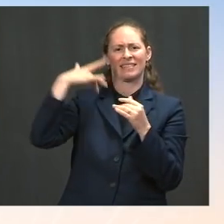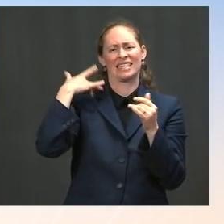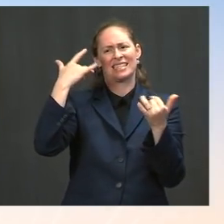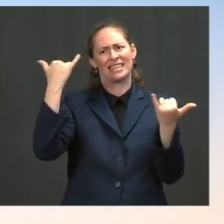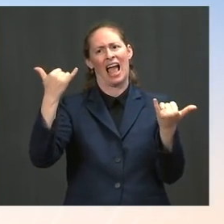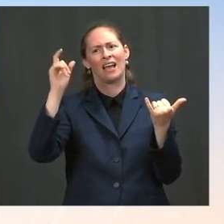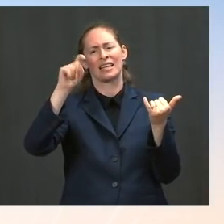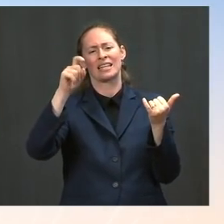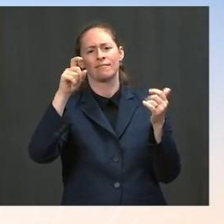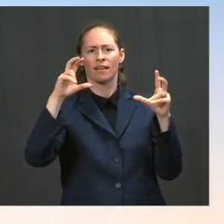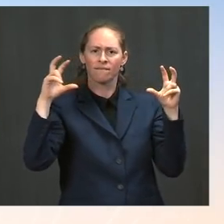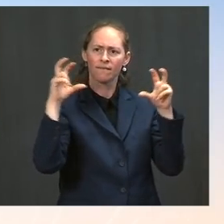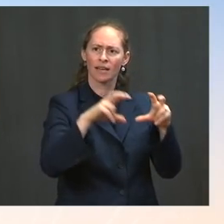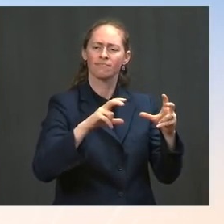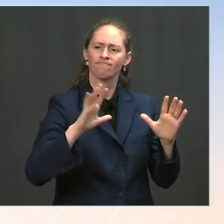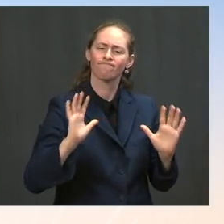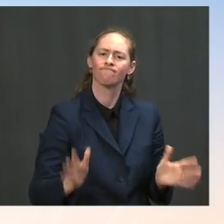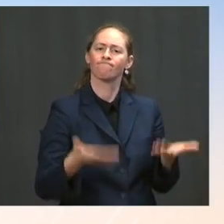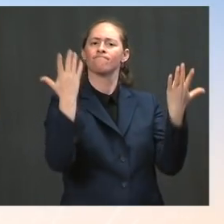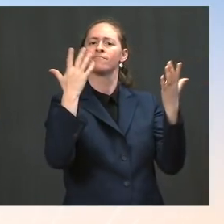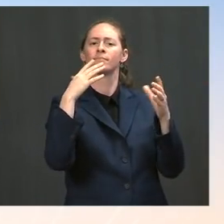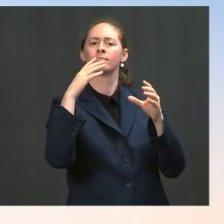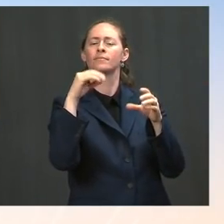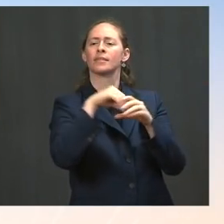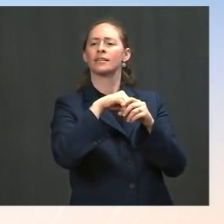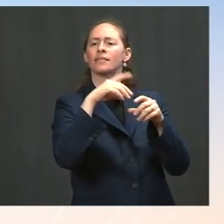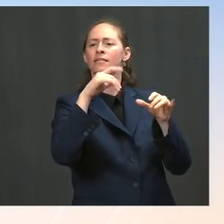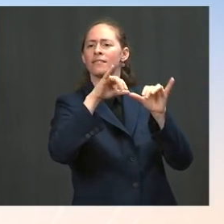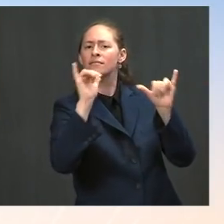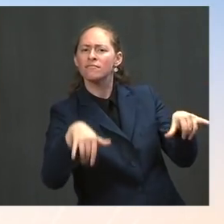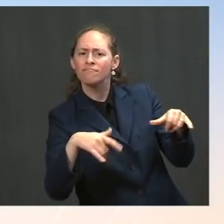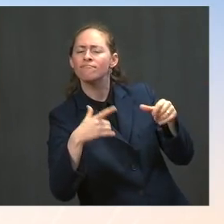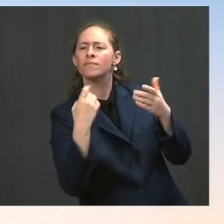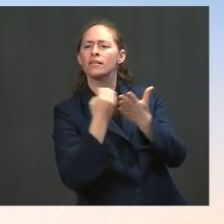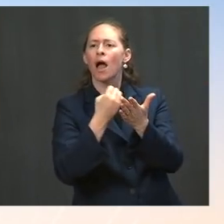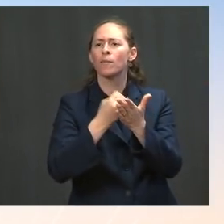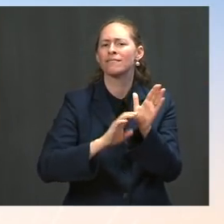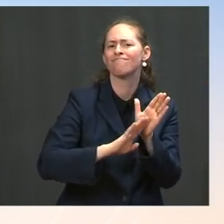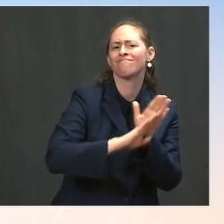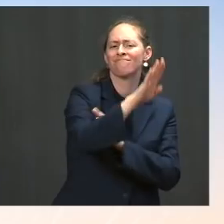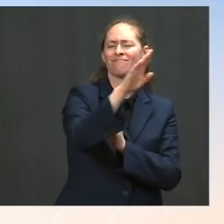the BIF would have on our economy for decades to come. Today, we also wish all those observing